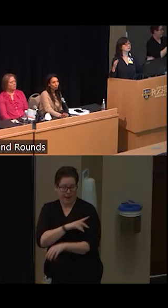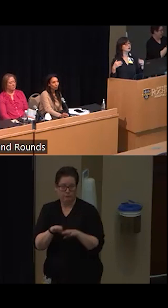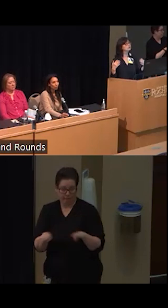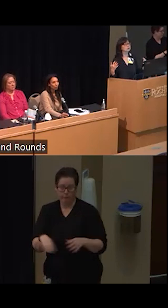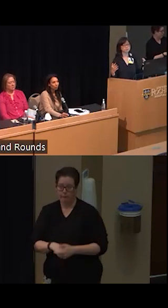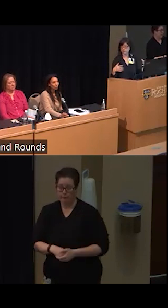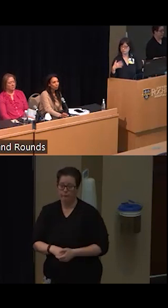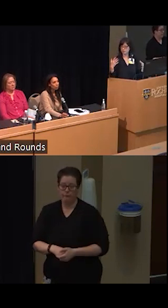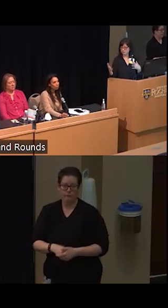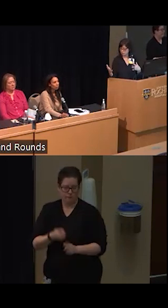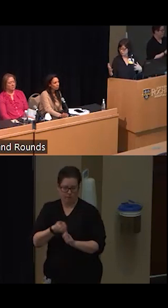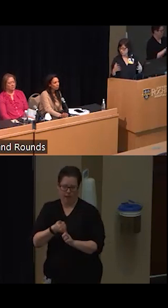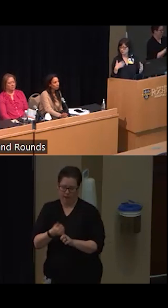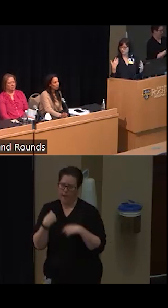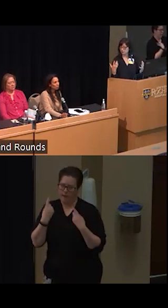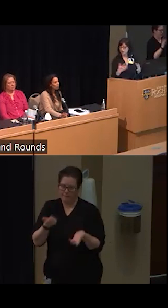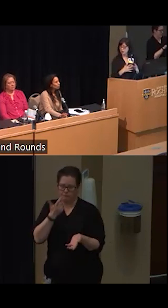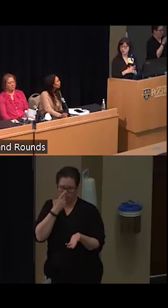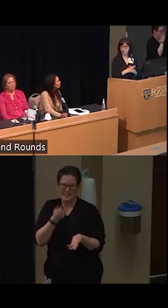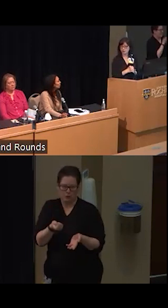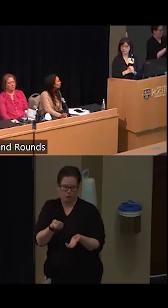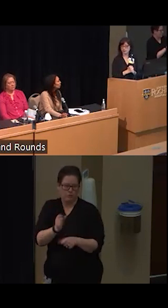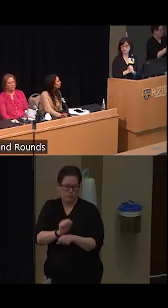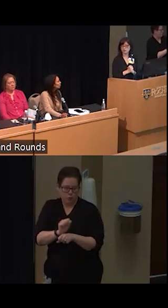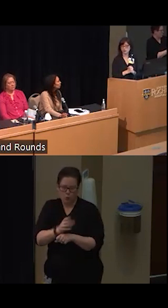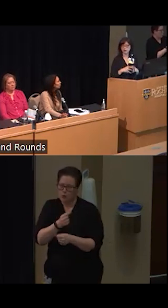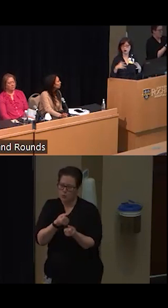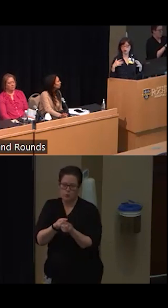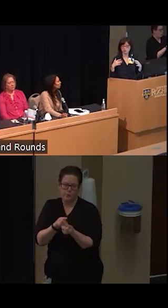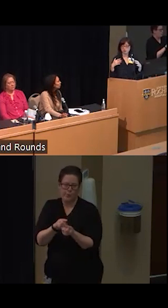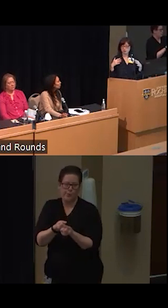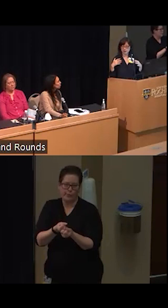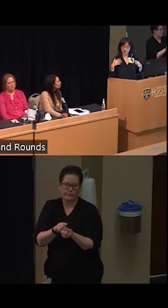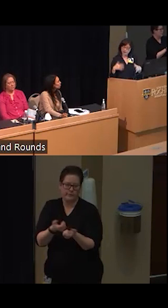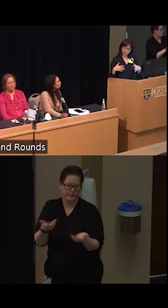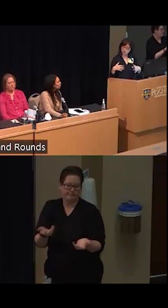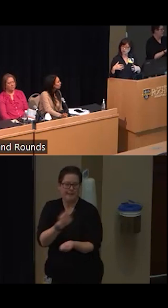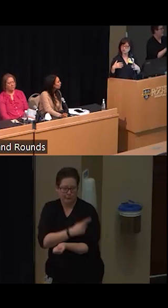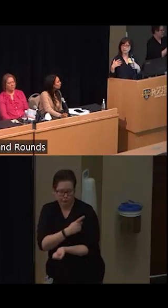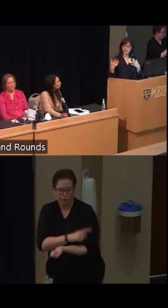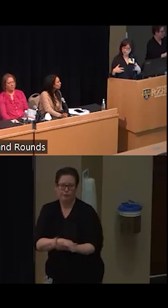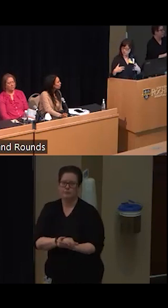and has also been very much interested in in working and supporting our patients and engagement